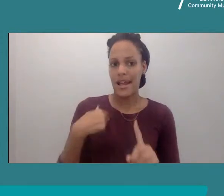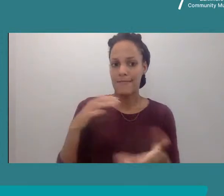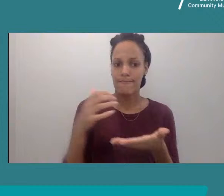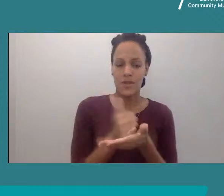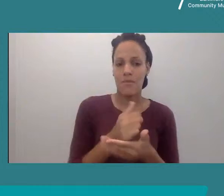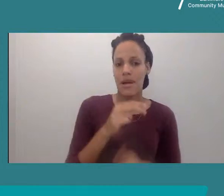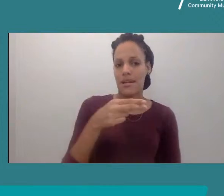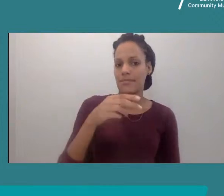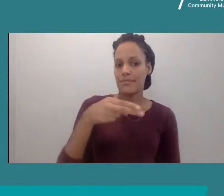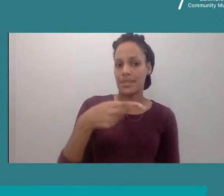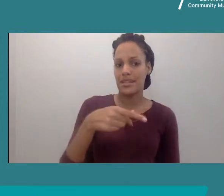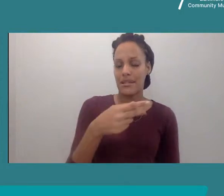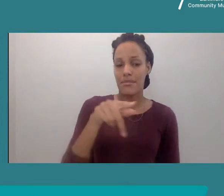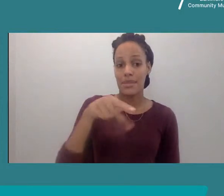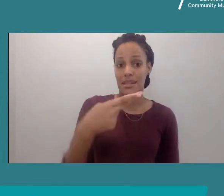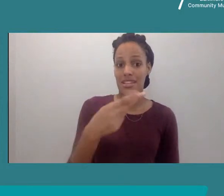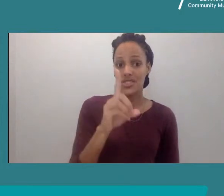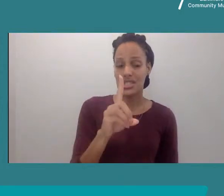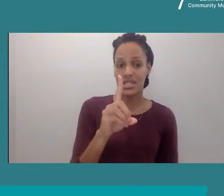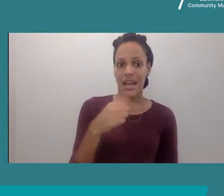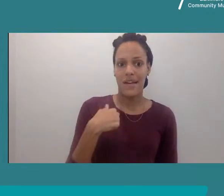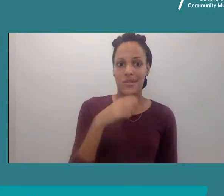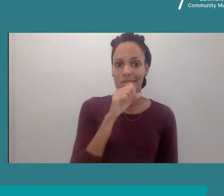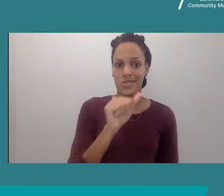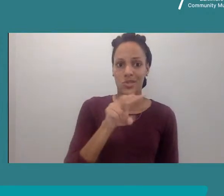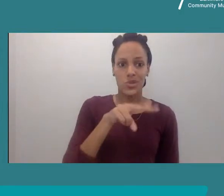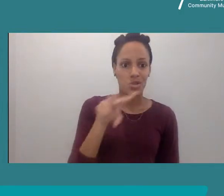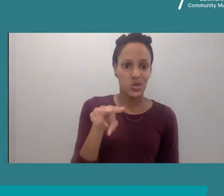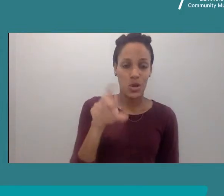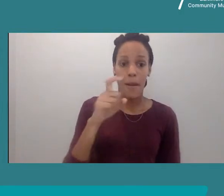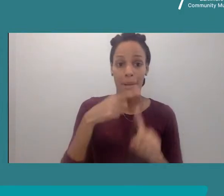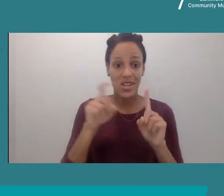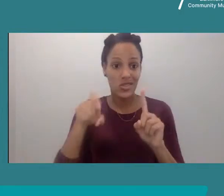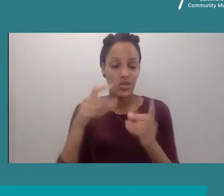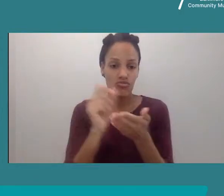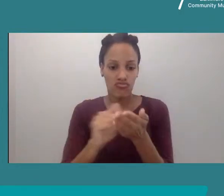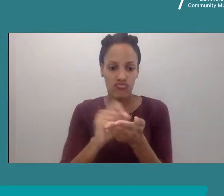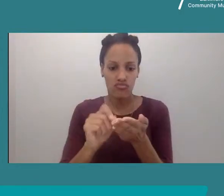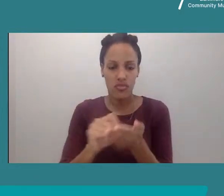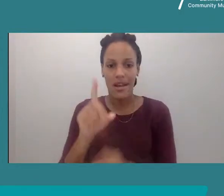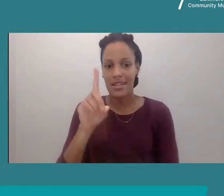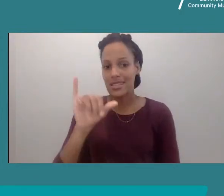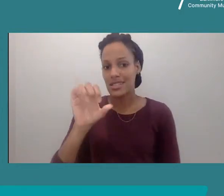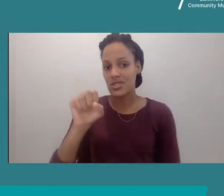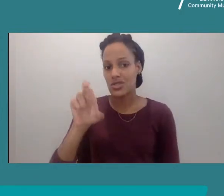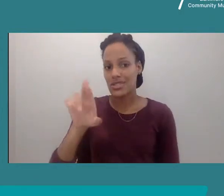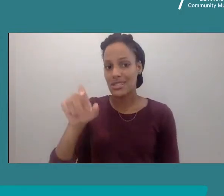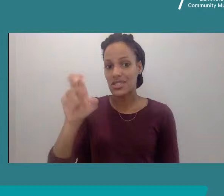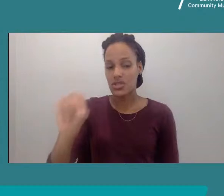years old and you had to write a dissertation and I did not know I wanted to write this